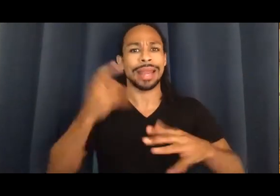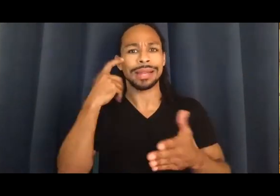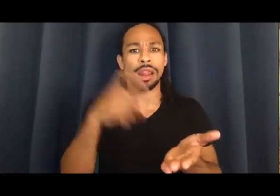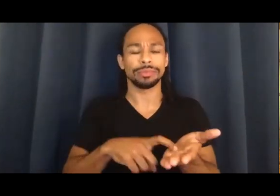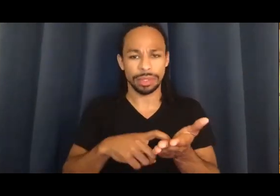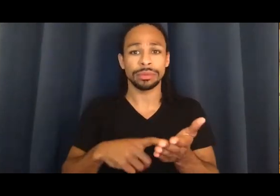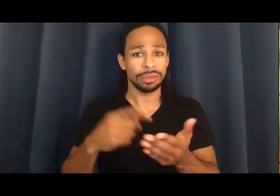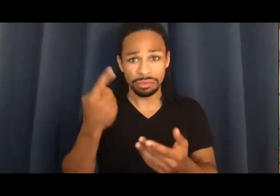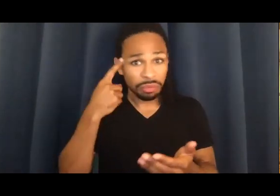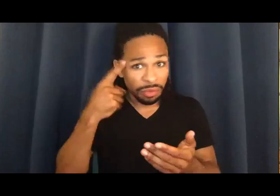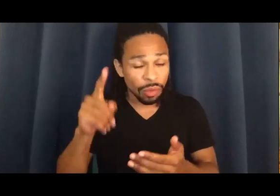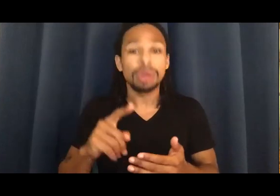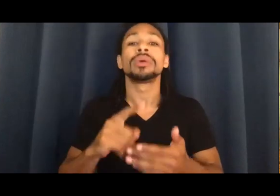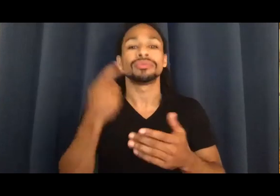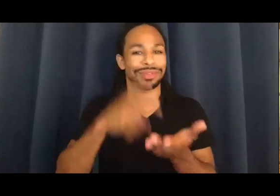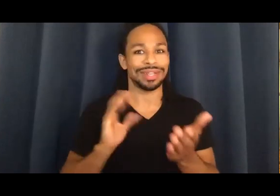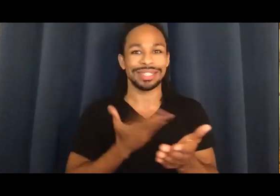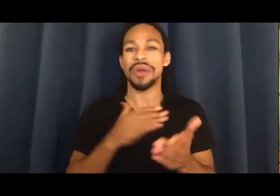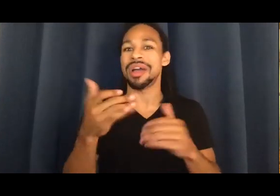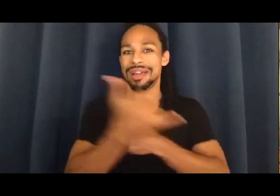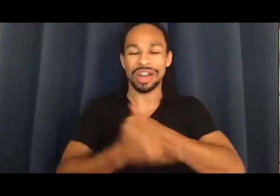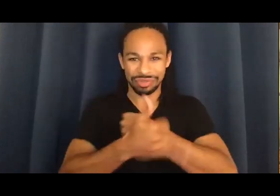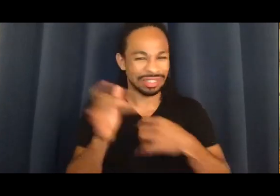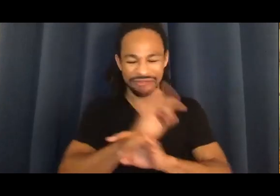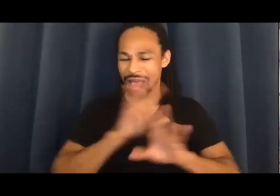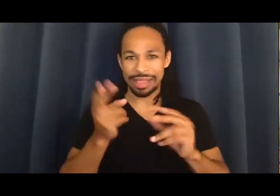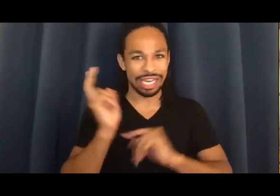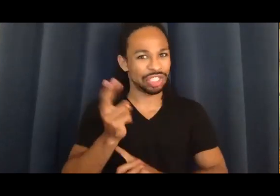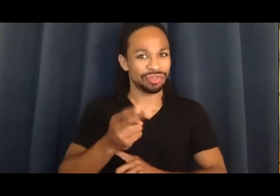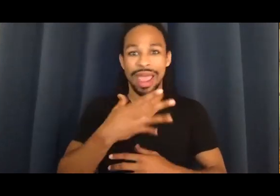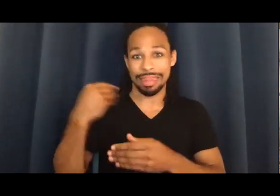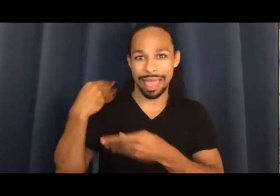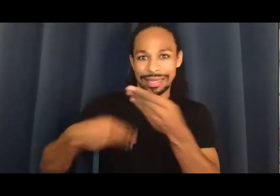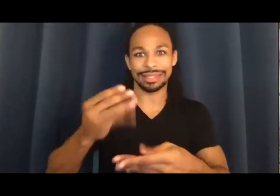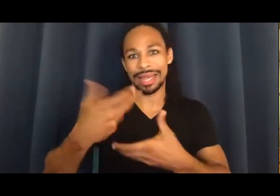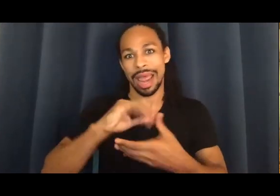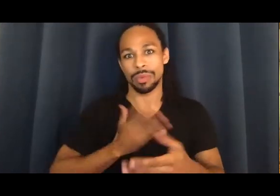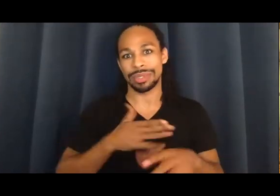violent history. This practice is currently under development with